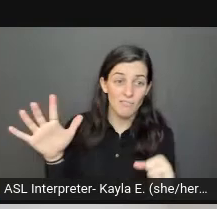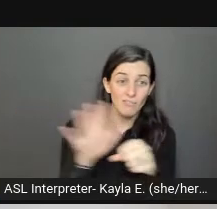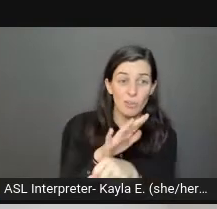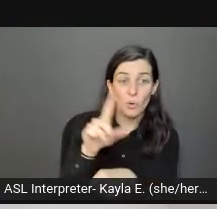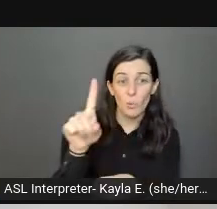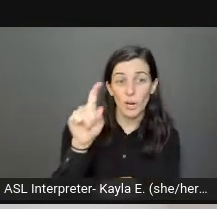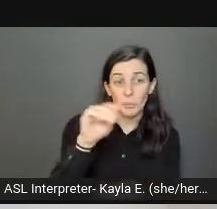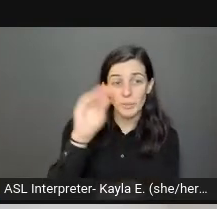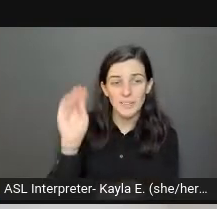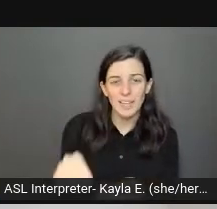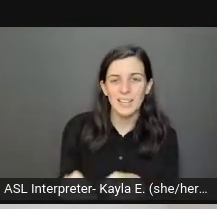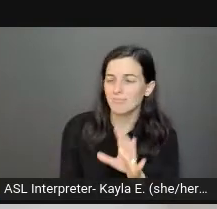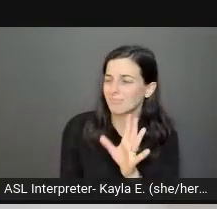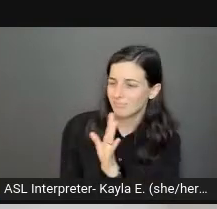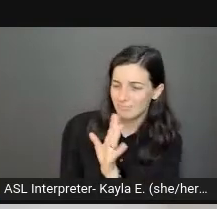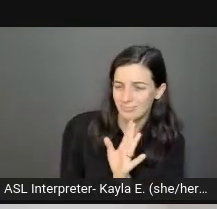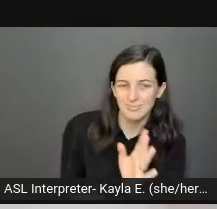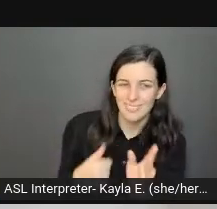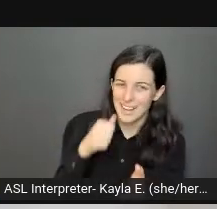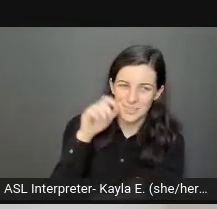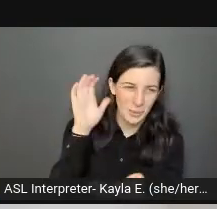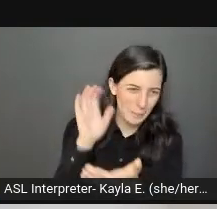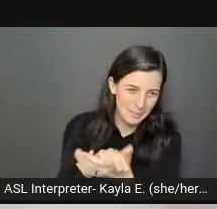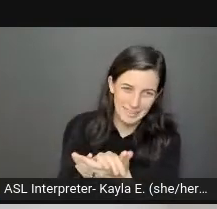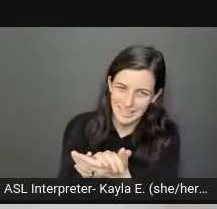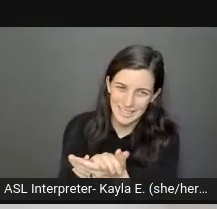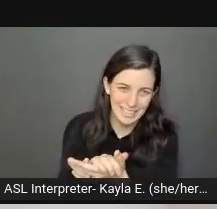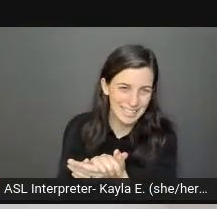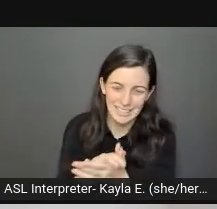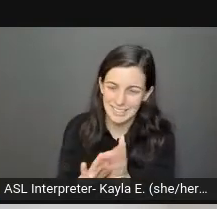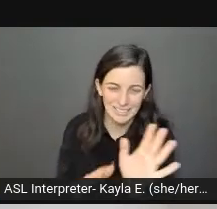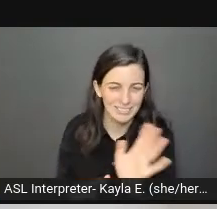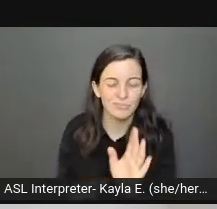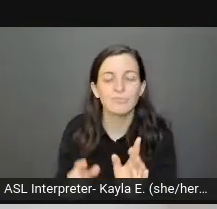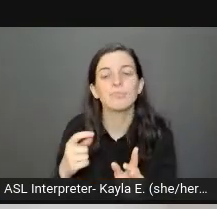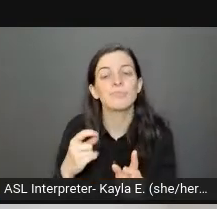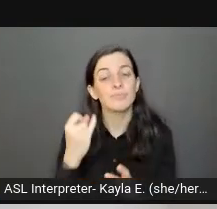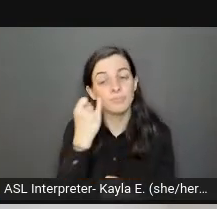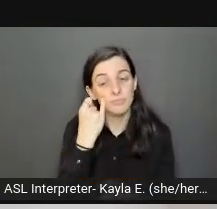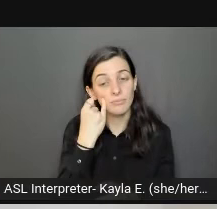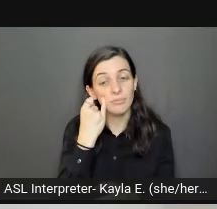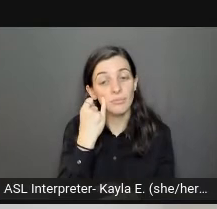Well, I don't believe that. I believe that what we need to find is a way to test